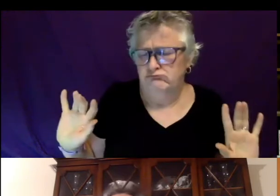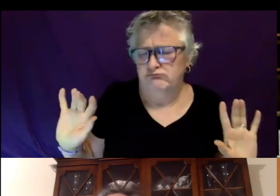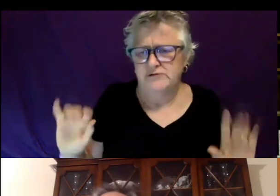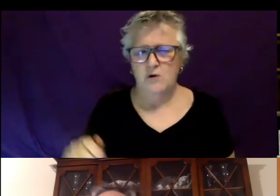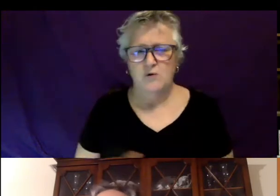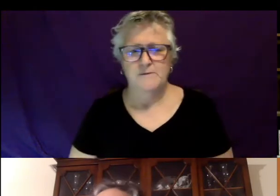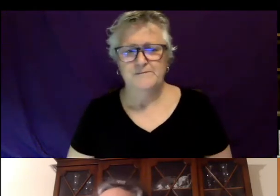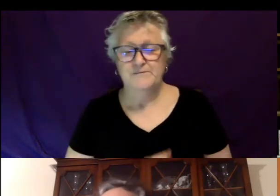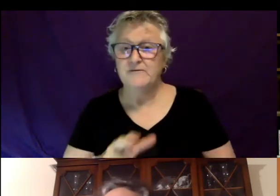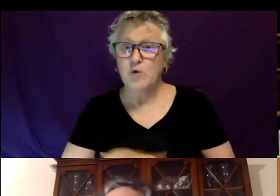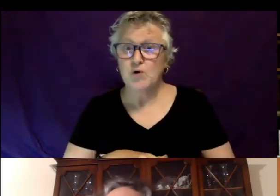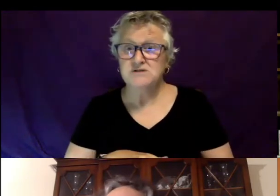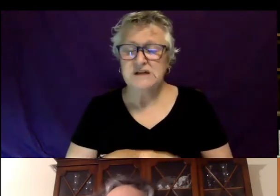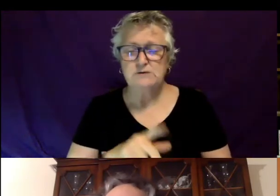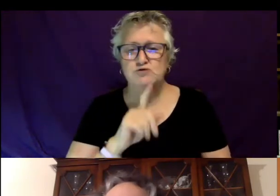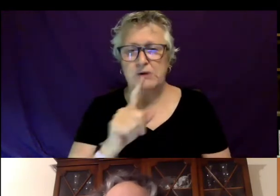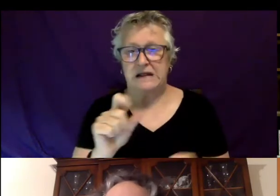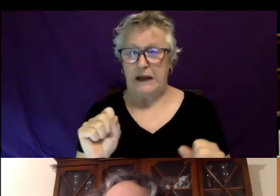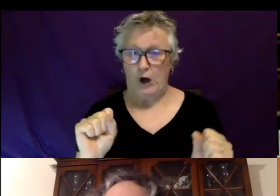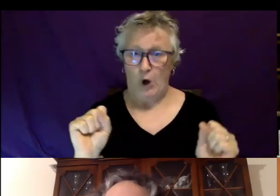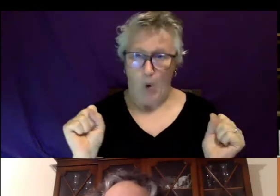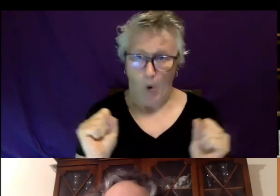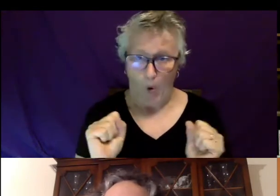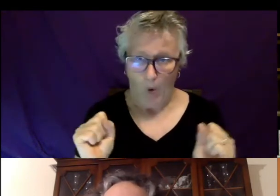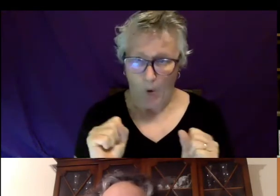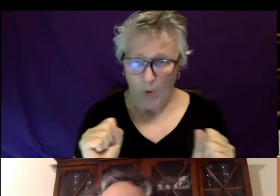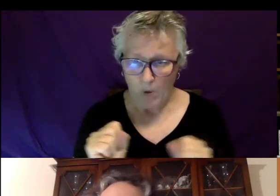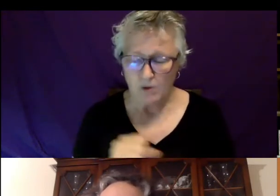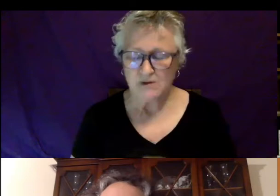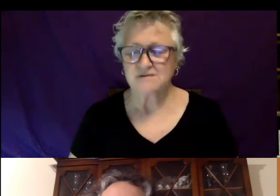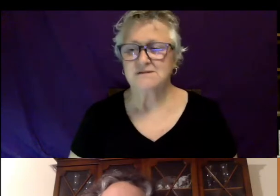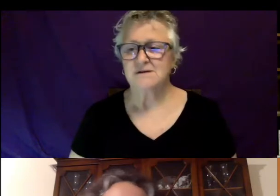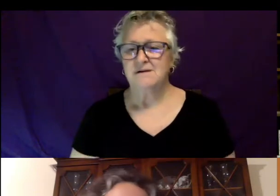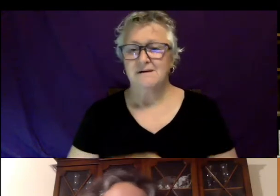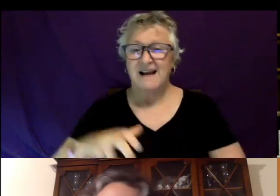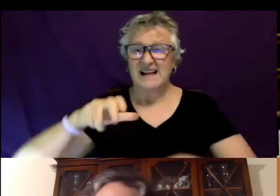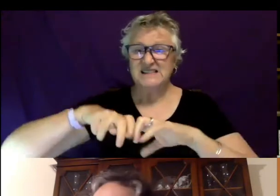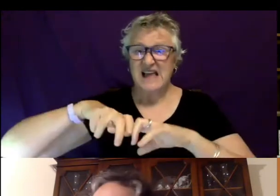and I sat out there for two days, yeah for for about eight hours